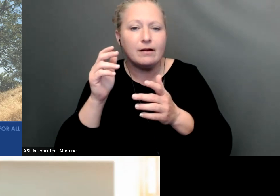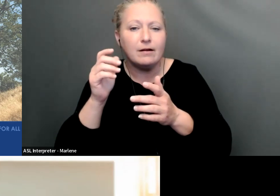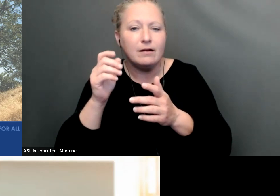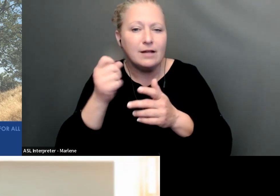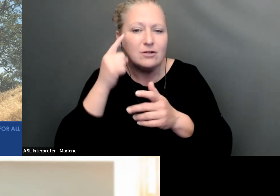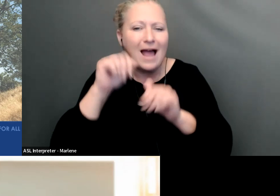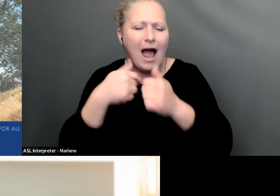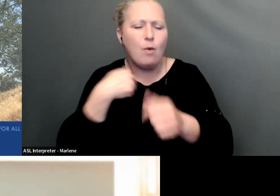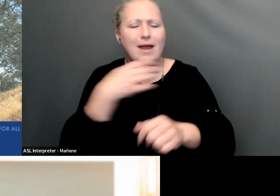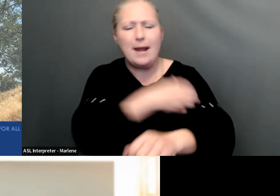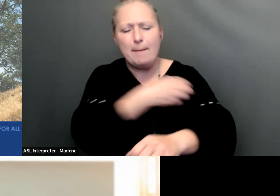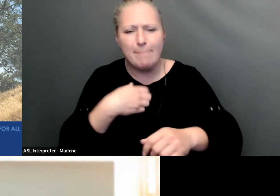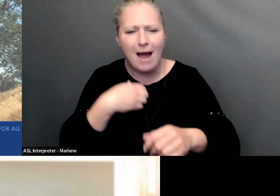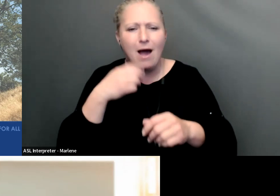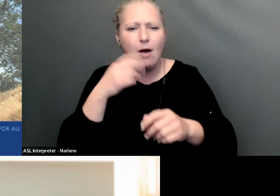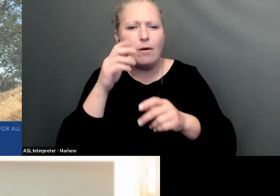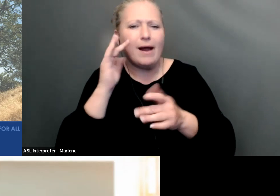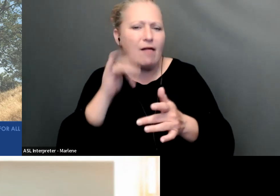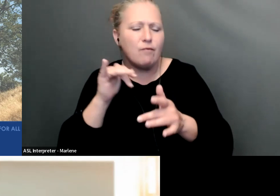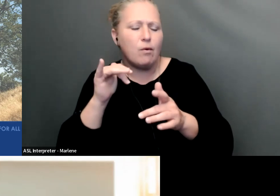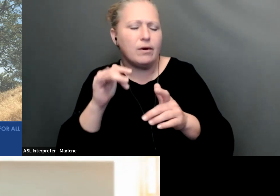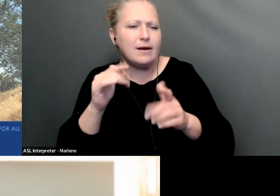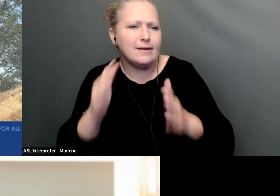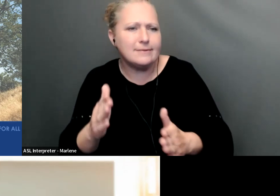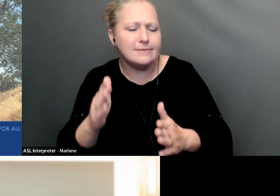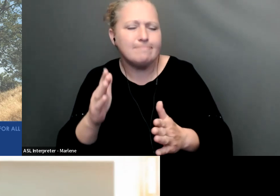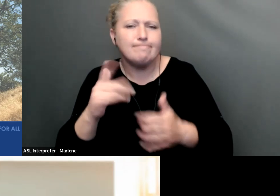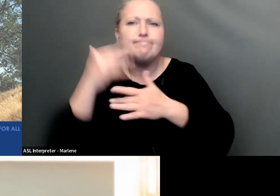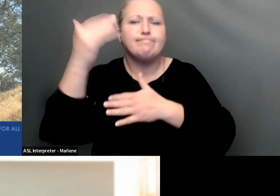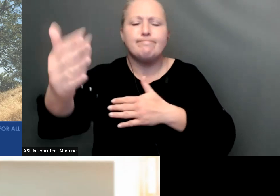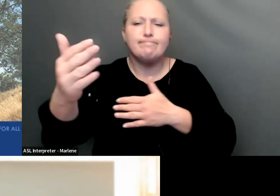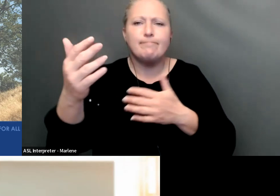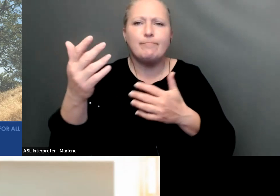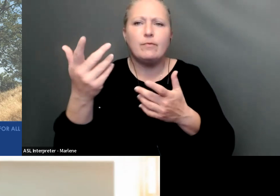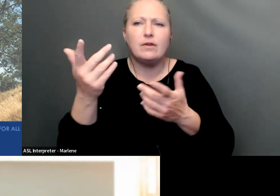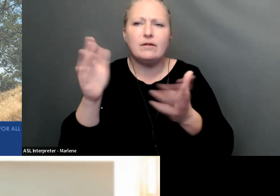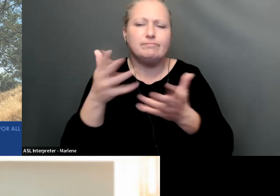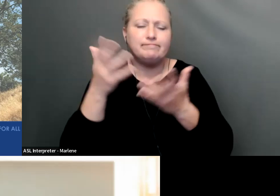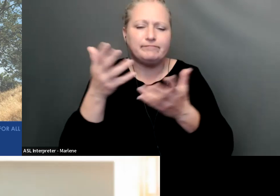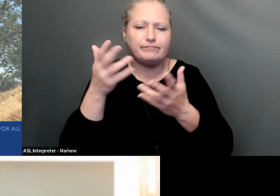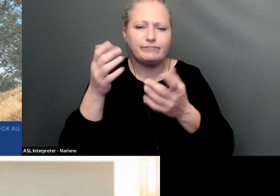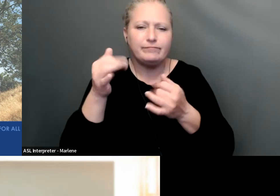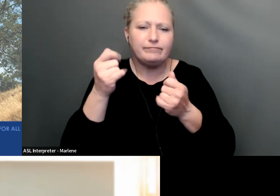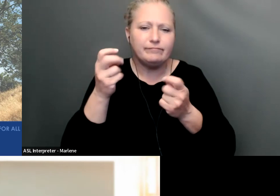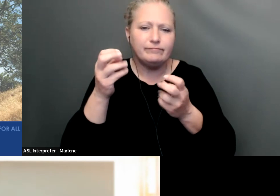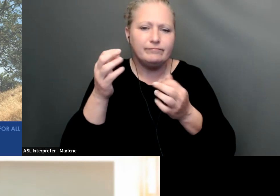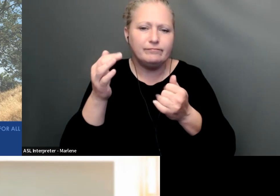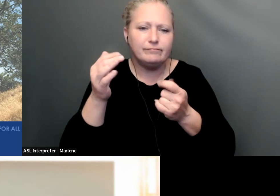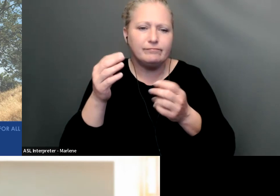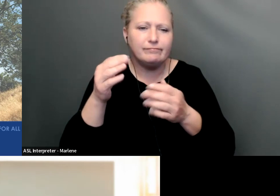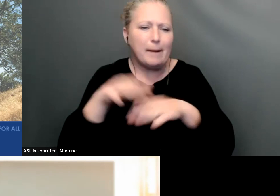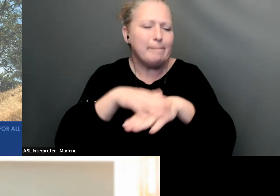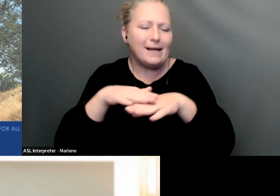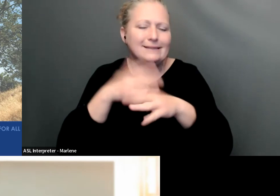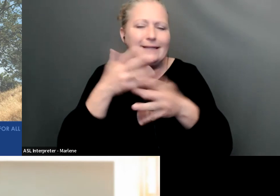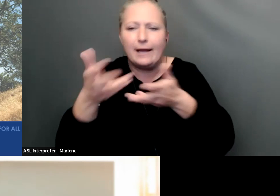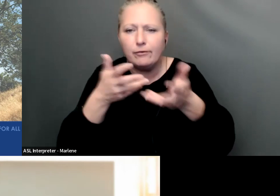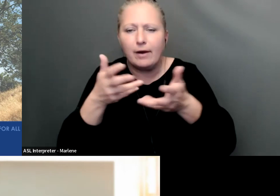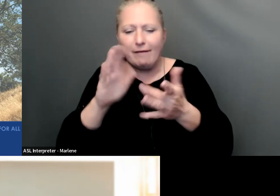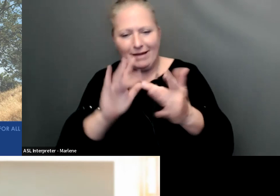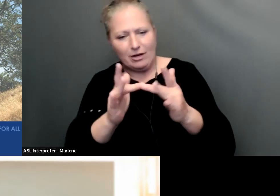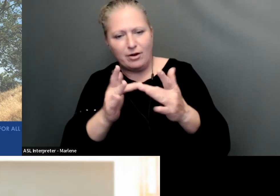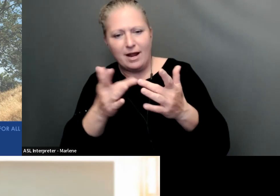seek employment and life outcomes beyond just the basic interacting with the internet. And I think,